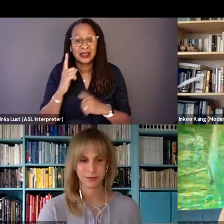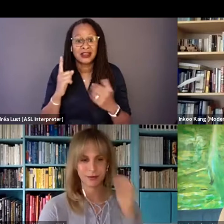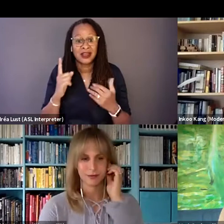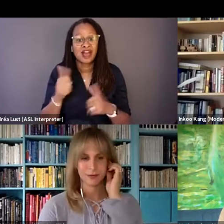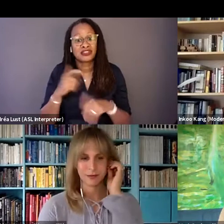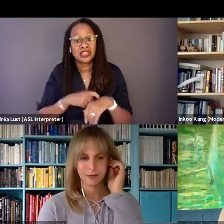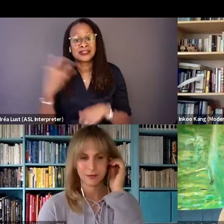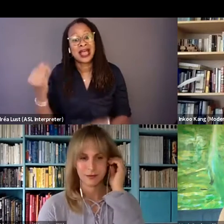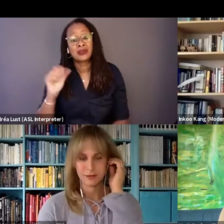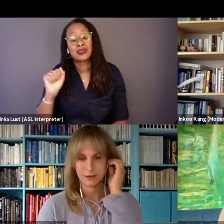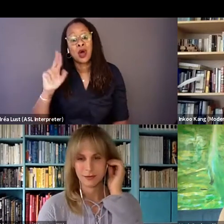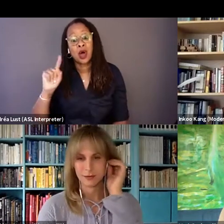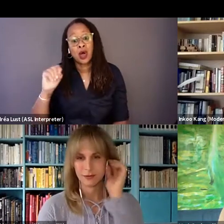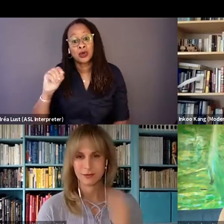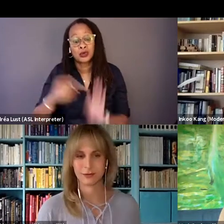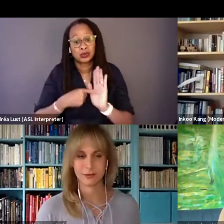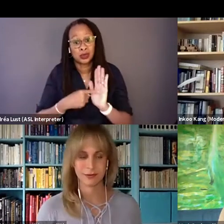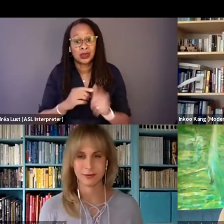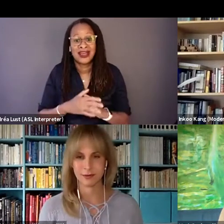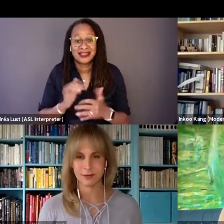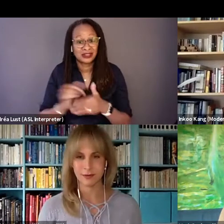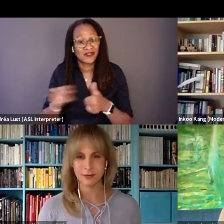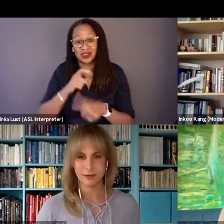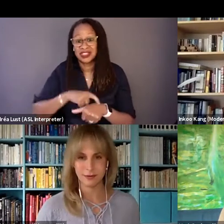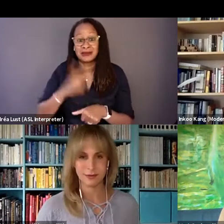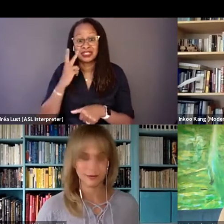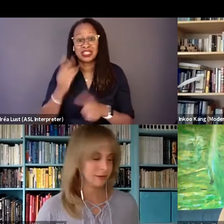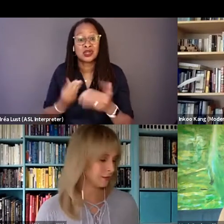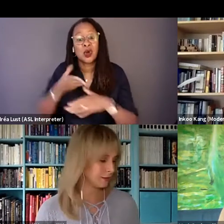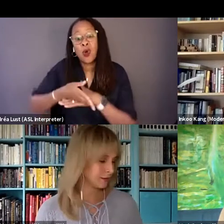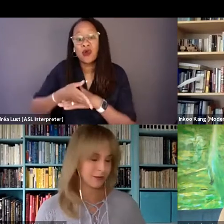And she said that that was the first time she had seen it in over 40 years and she was blown away.